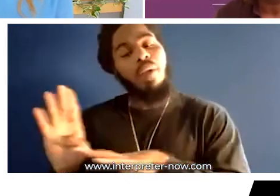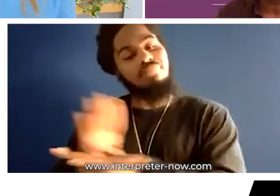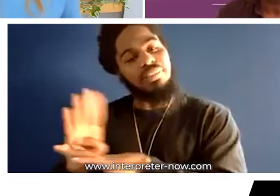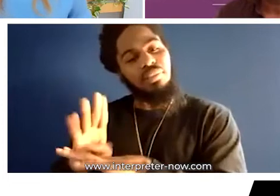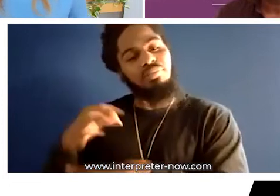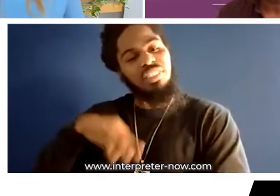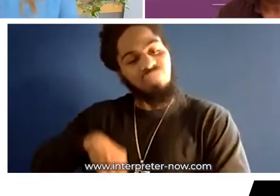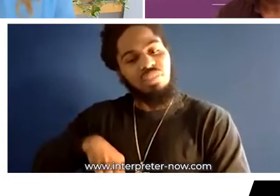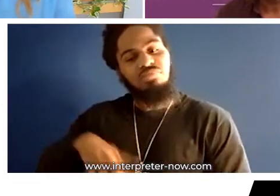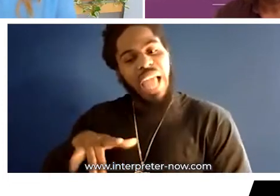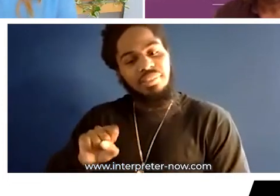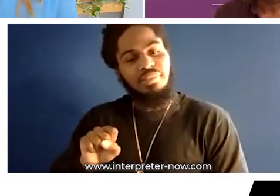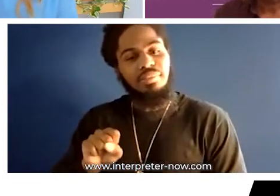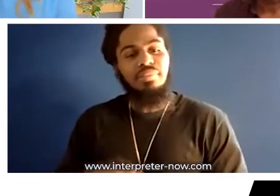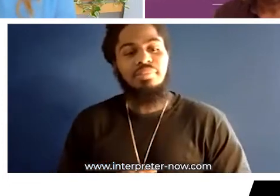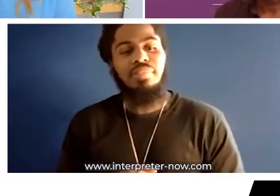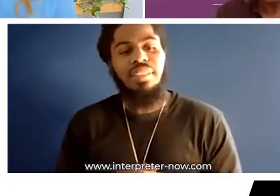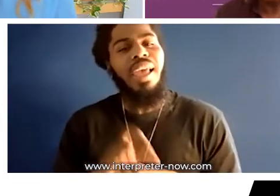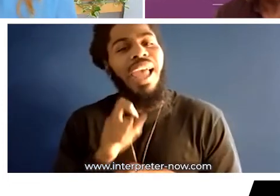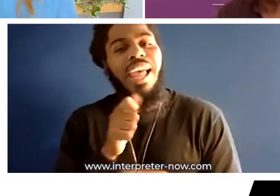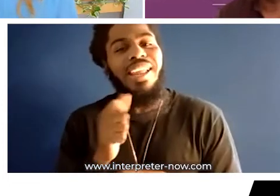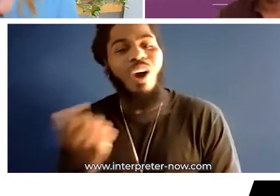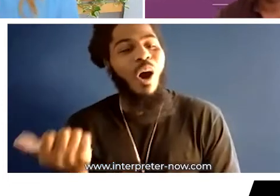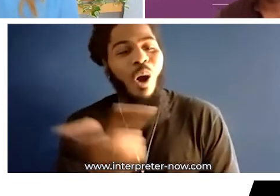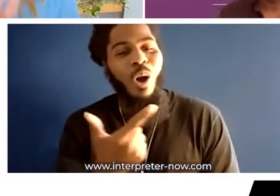Yeah, they're all interconnected too, right?